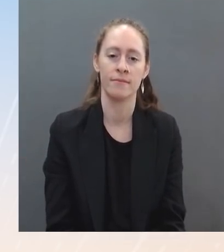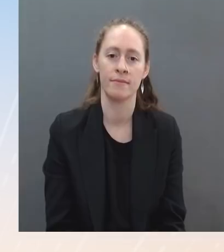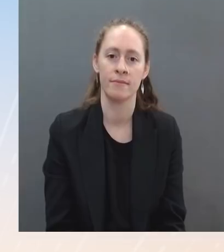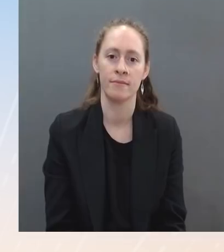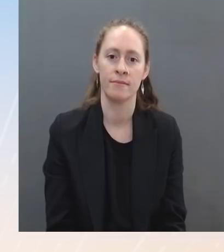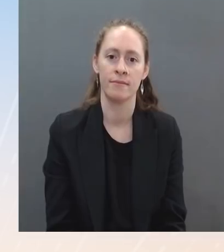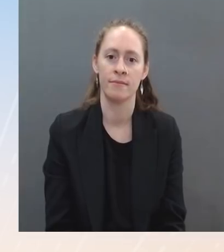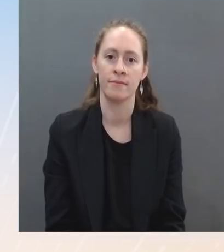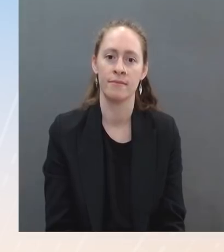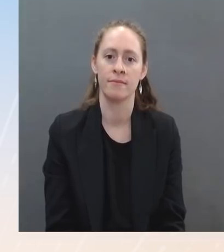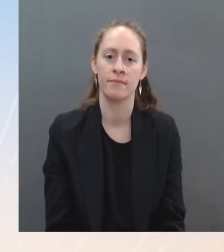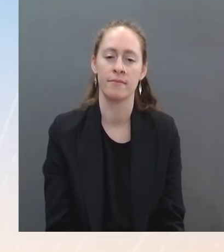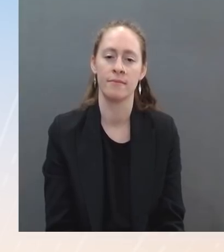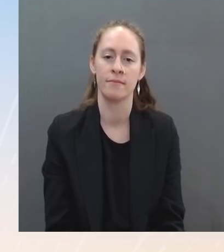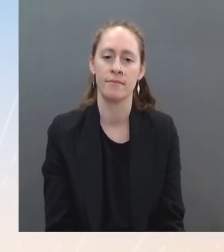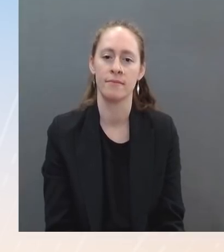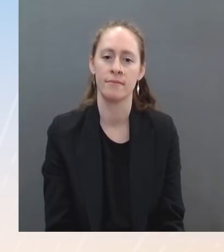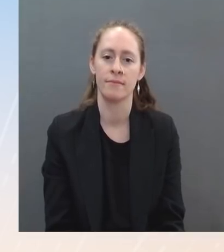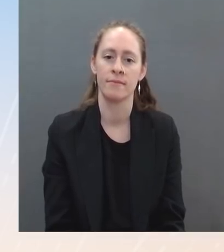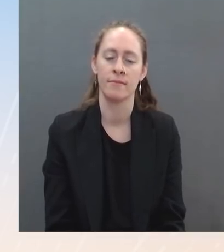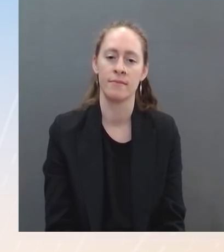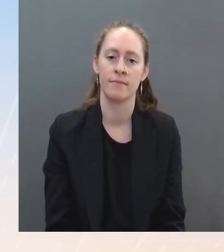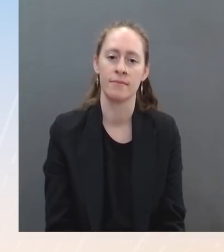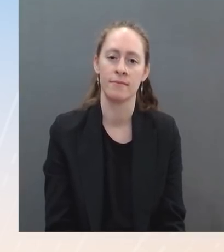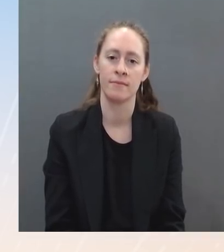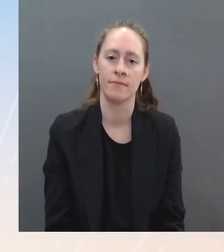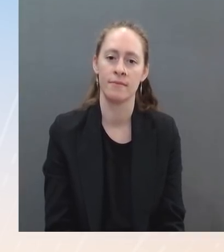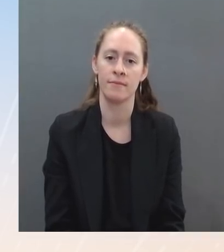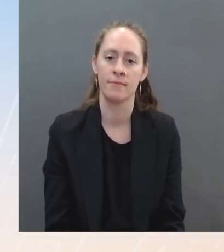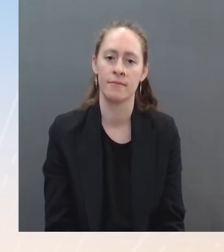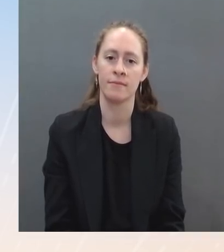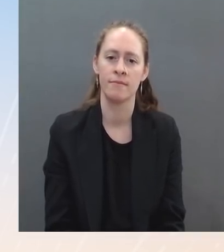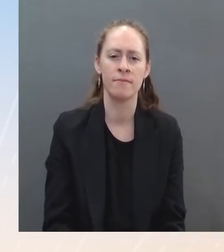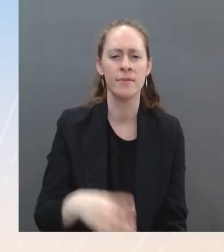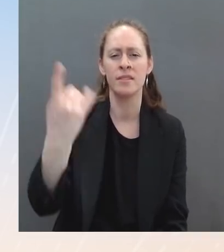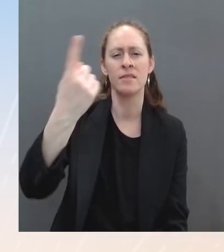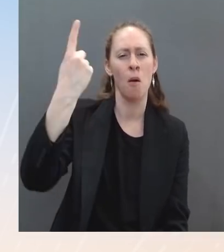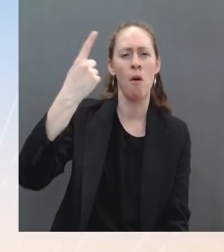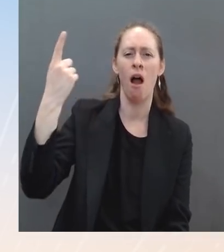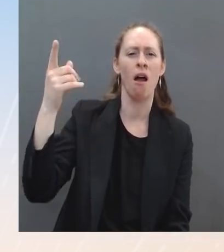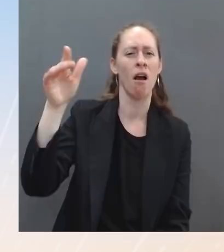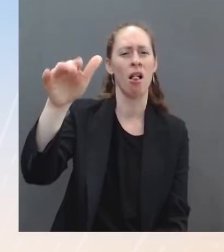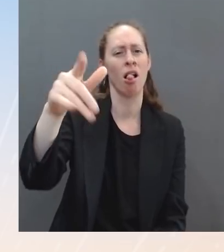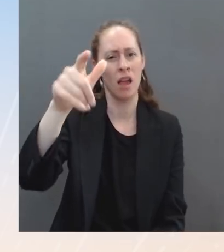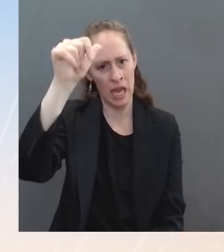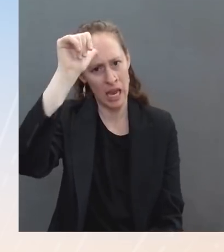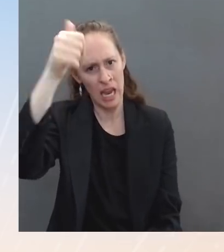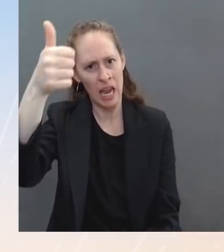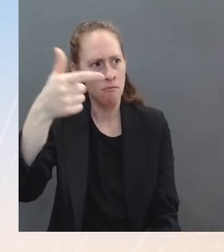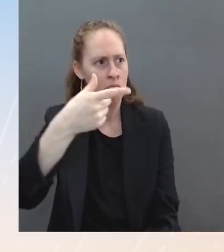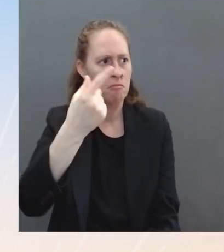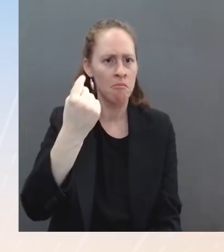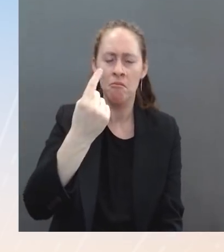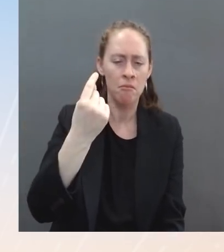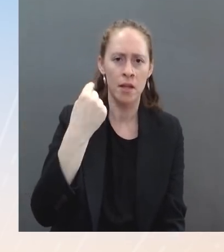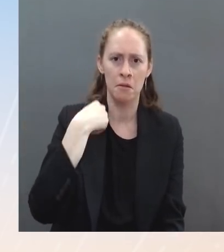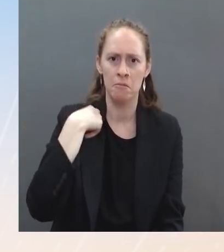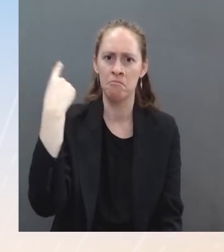The Press: I'm wondering now that those have wrapped up, do you have any newfound confidence that India will decide against maintaining oil trade with Russia